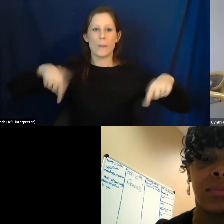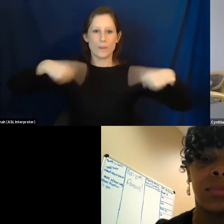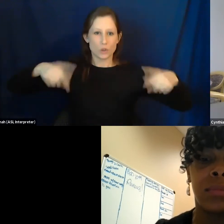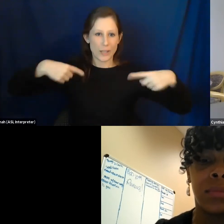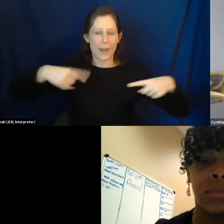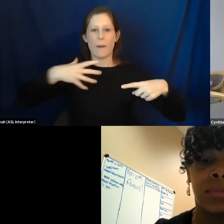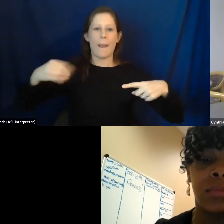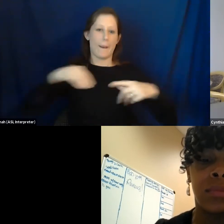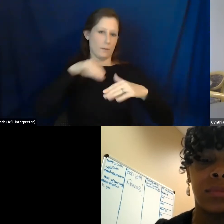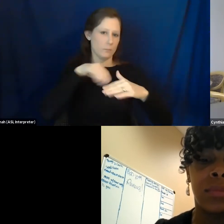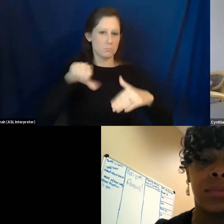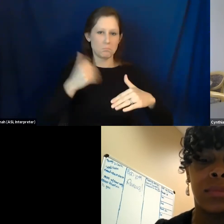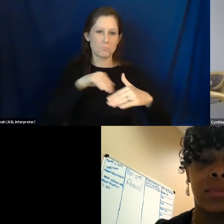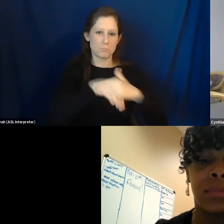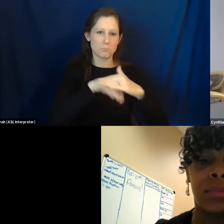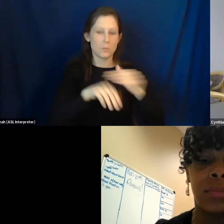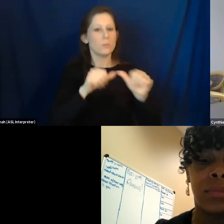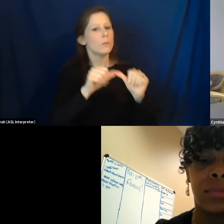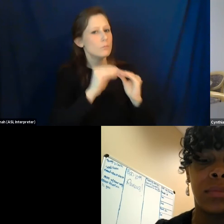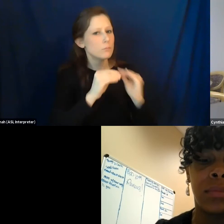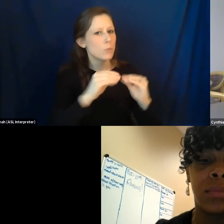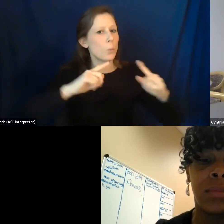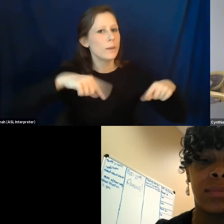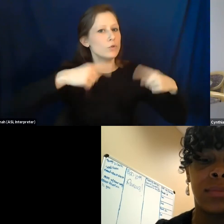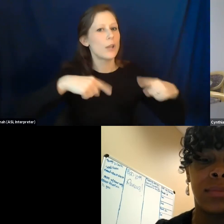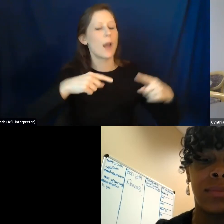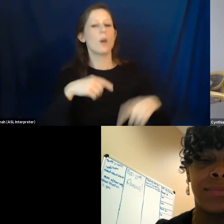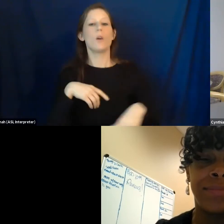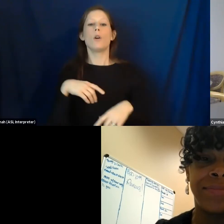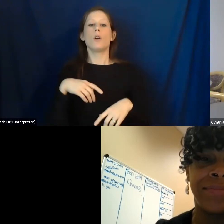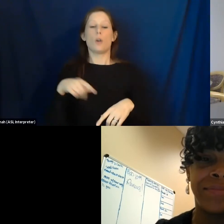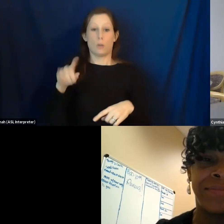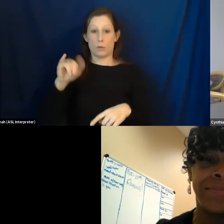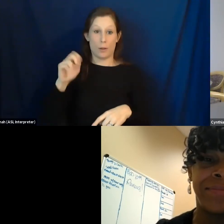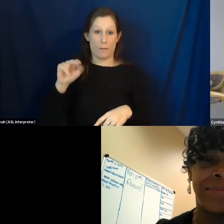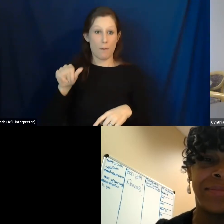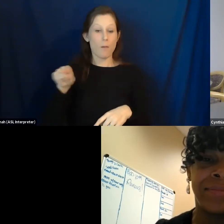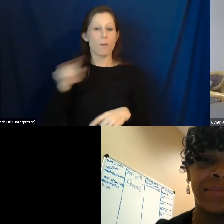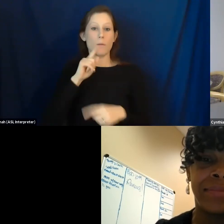for the wheelchairs. Jenna enjoys personally welcoming groups of adults with developmental